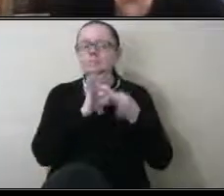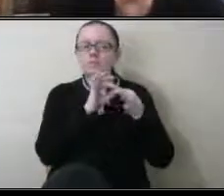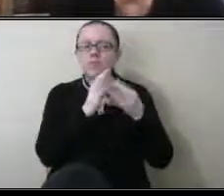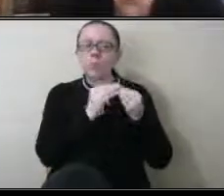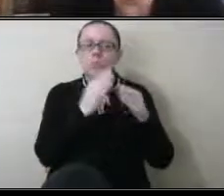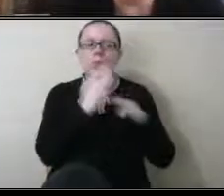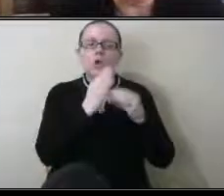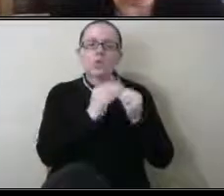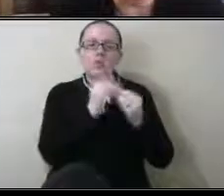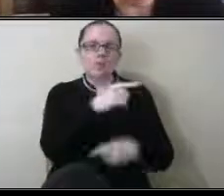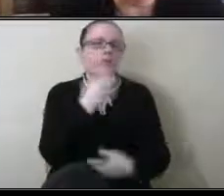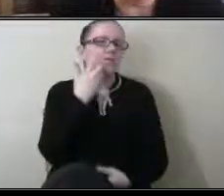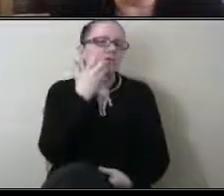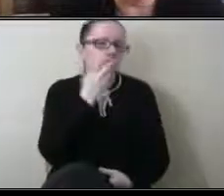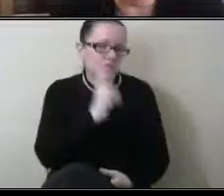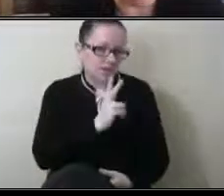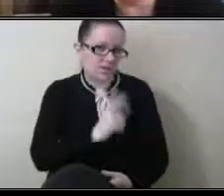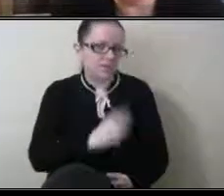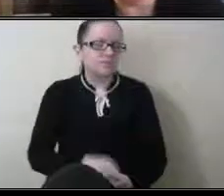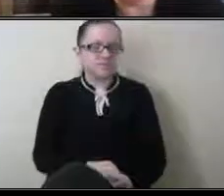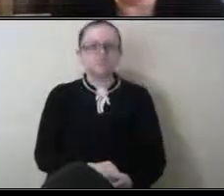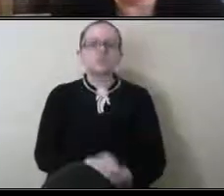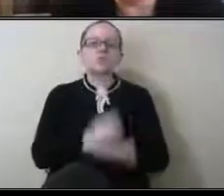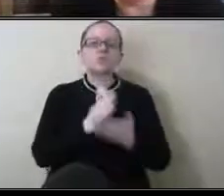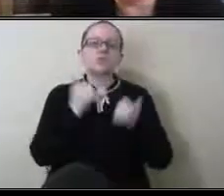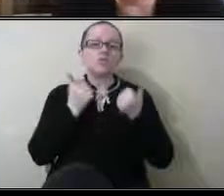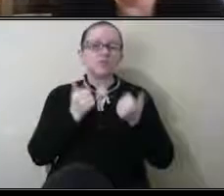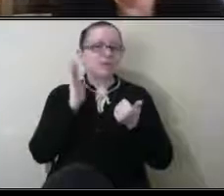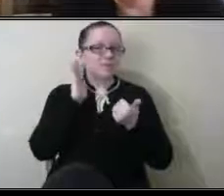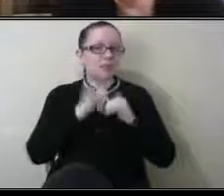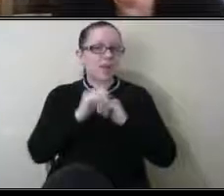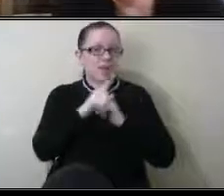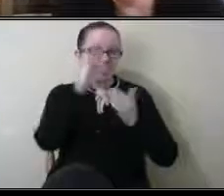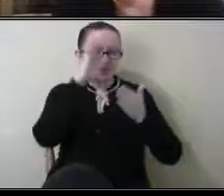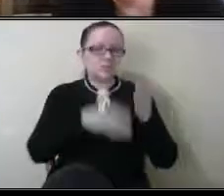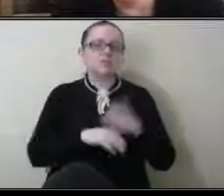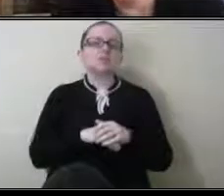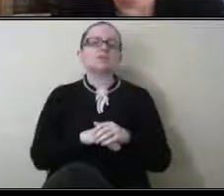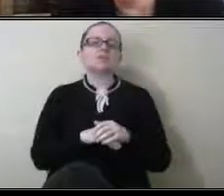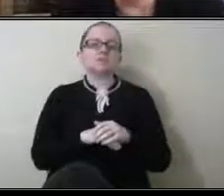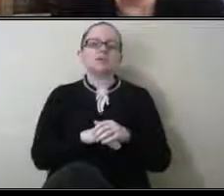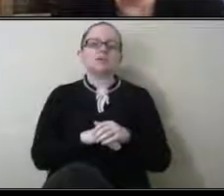sure so um yeah really great to hear about that experience and um you know it's a little bit of